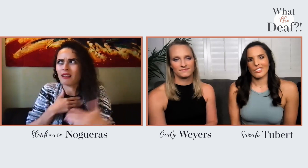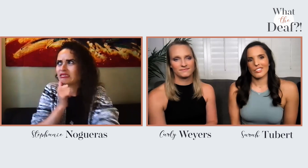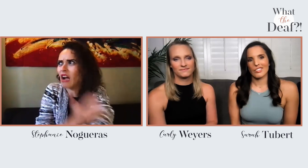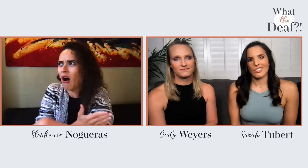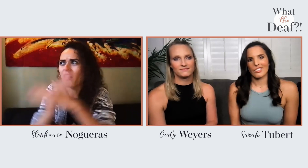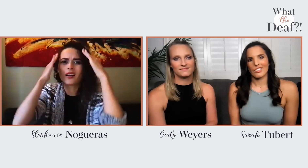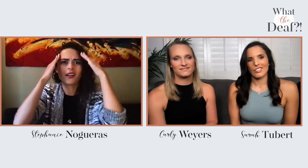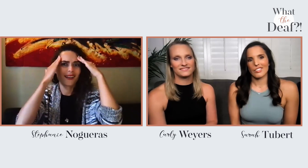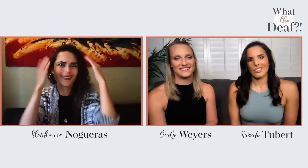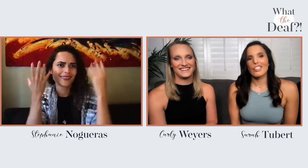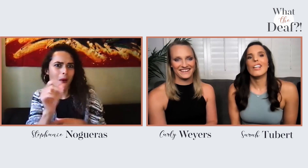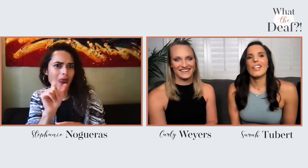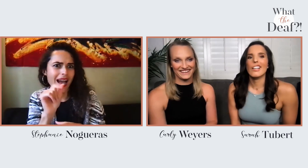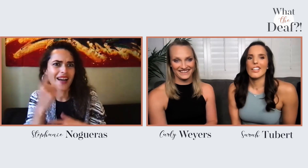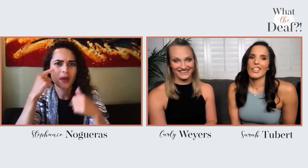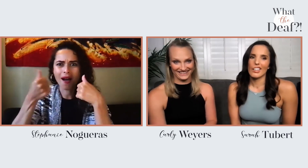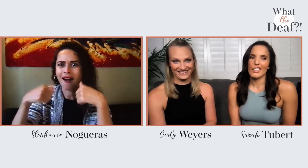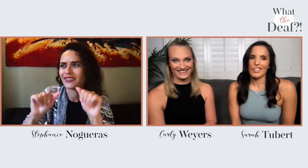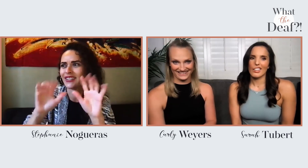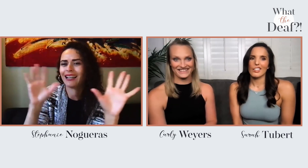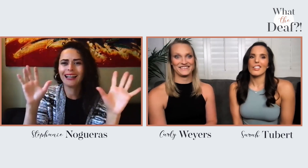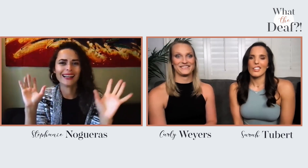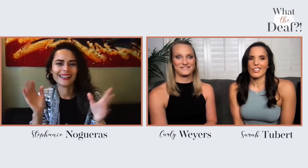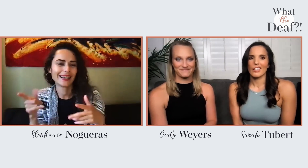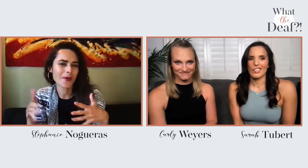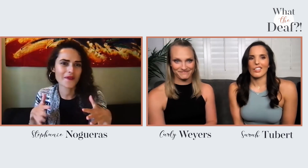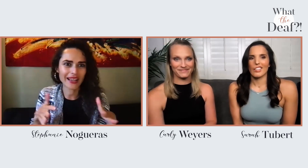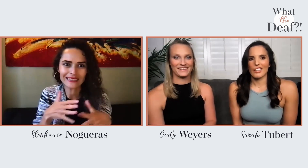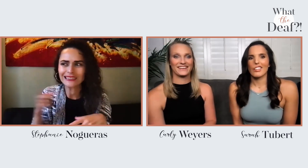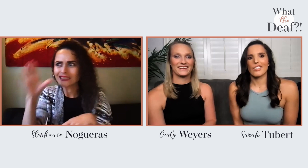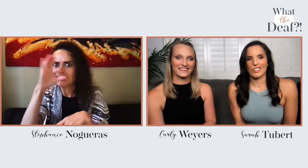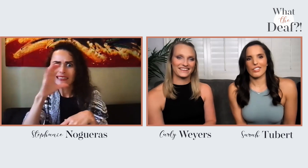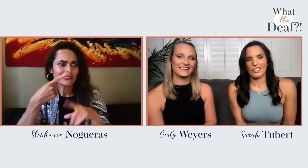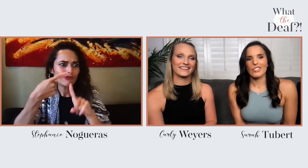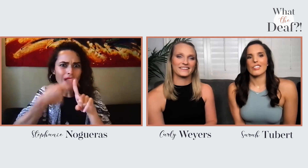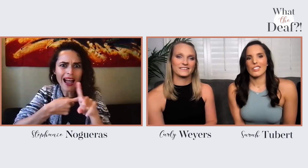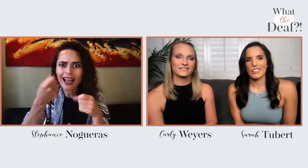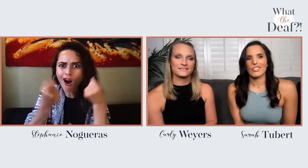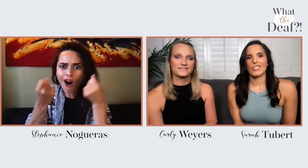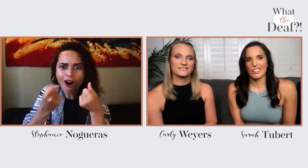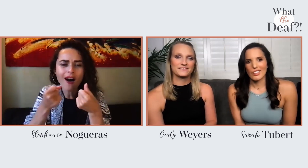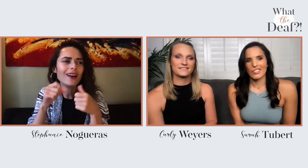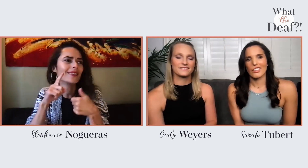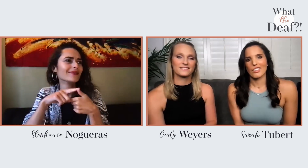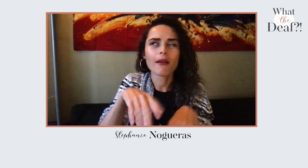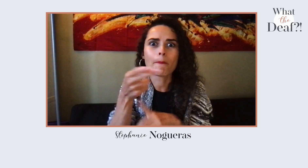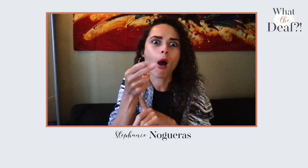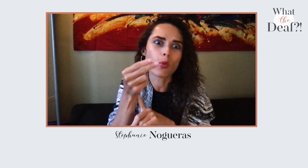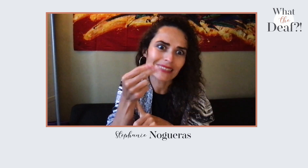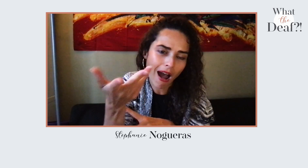my daughter going to Los Angeles by herself. What is she going to do? How is she going to navigate things? You know, renting a car and a hotel